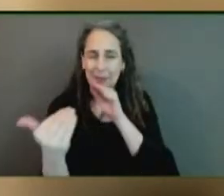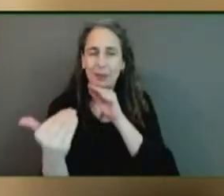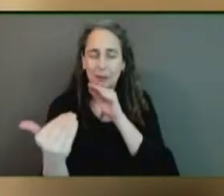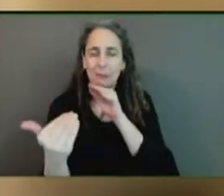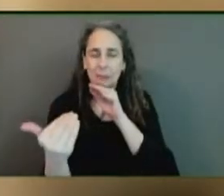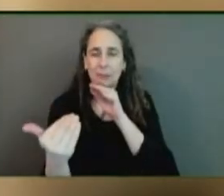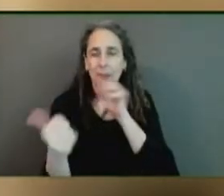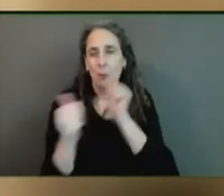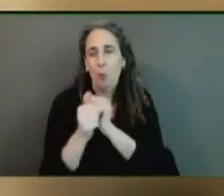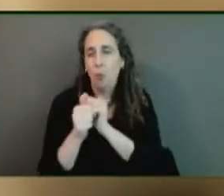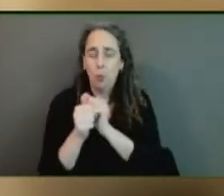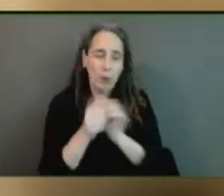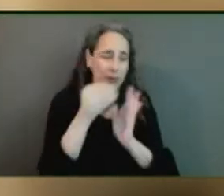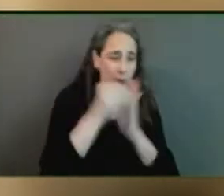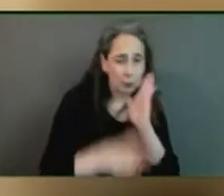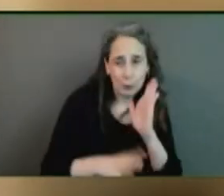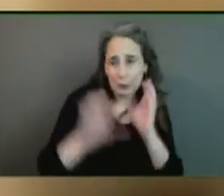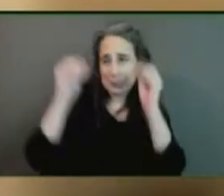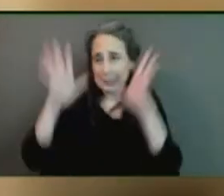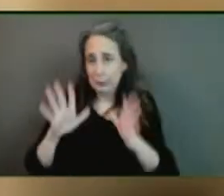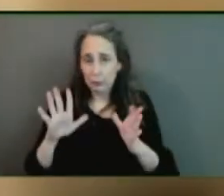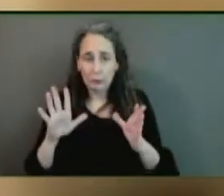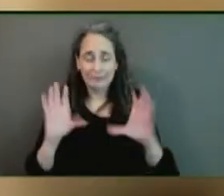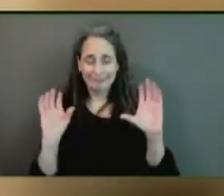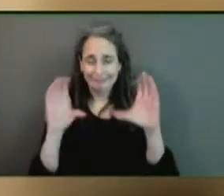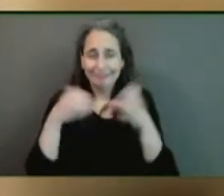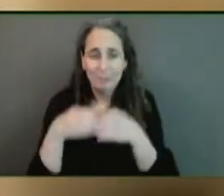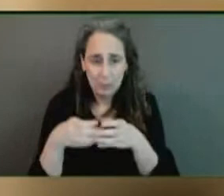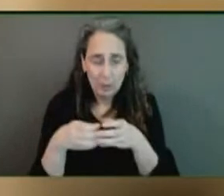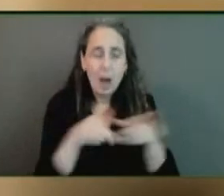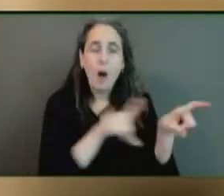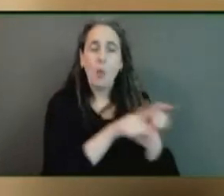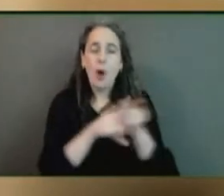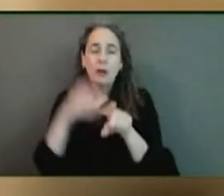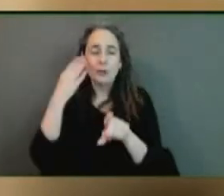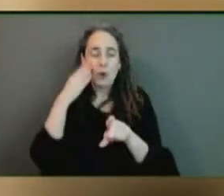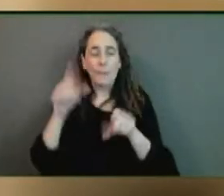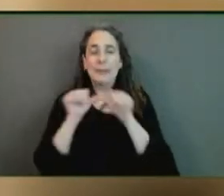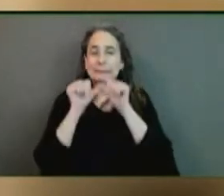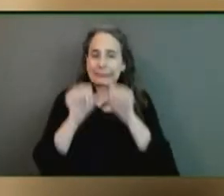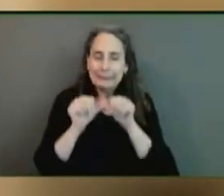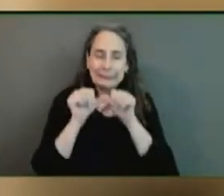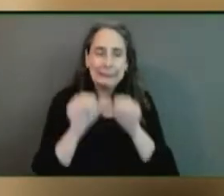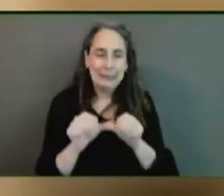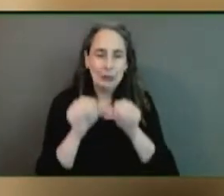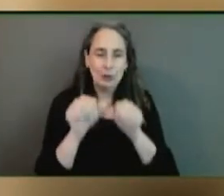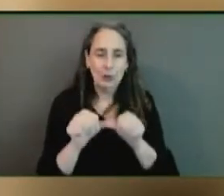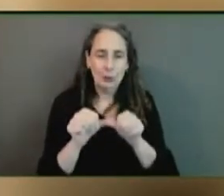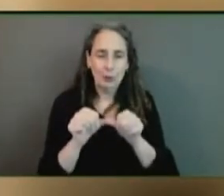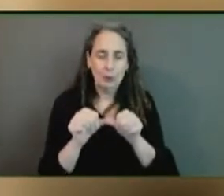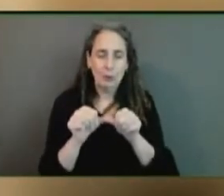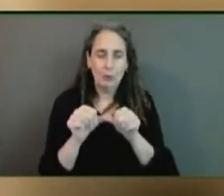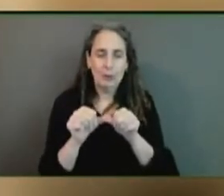is no replacement for that life teacher instruction. We also